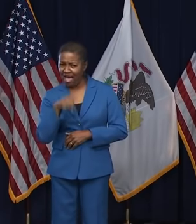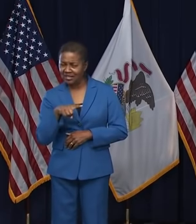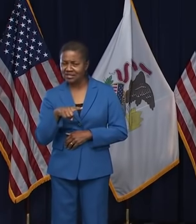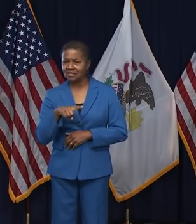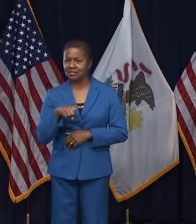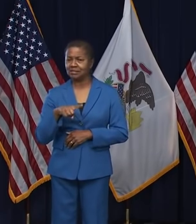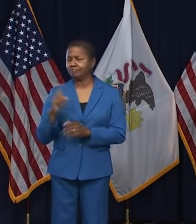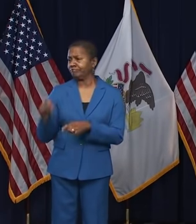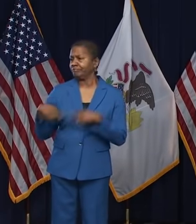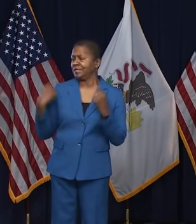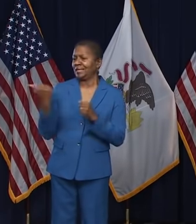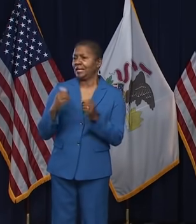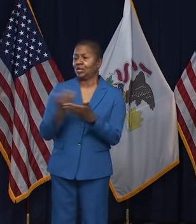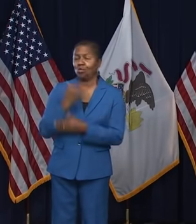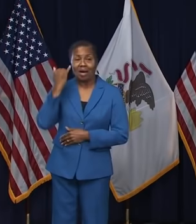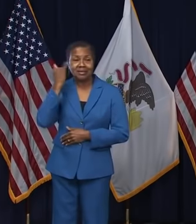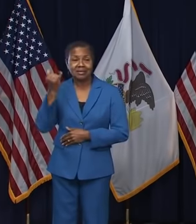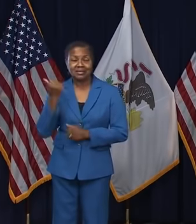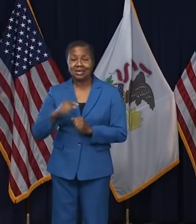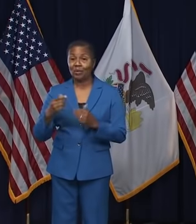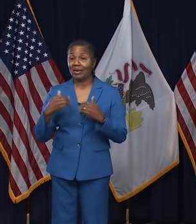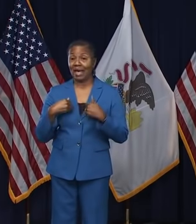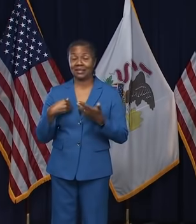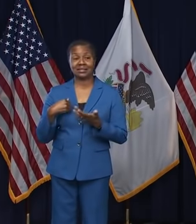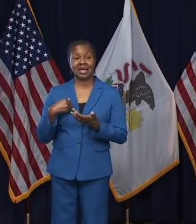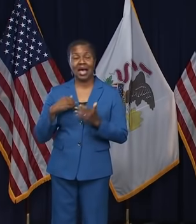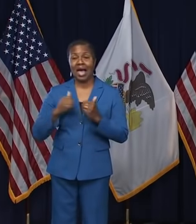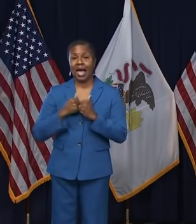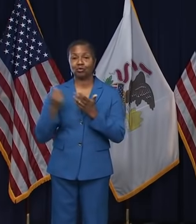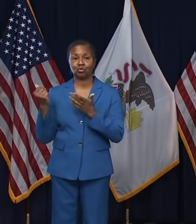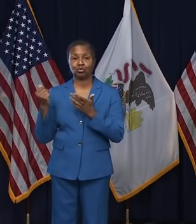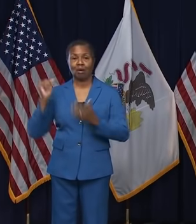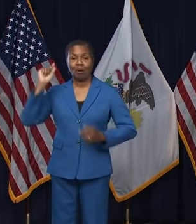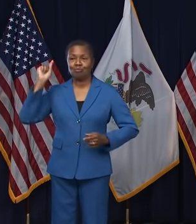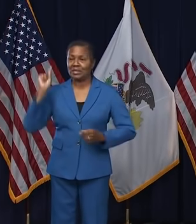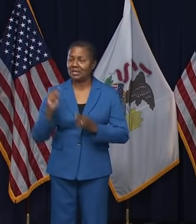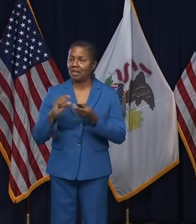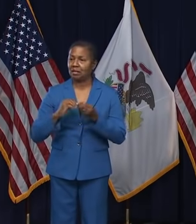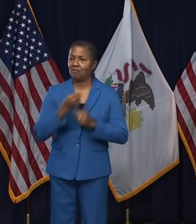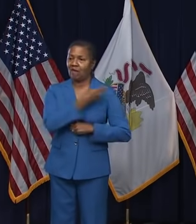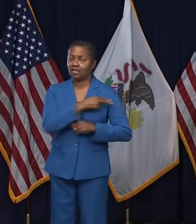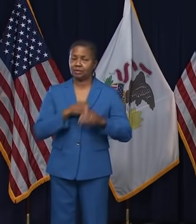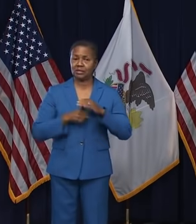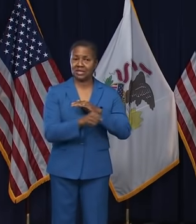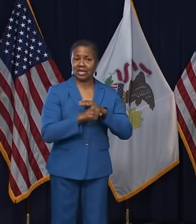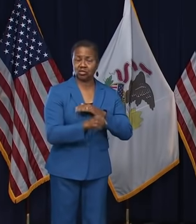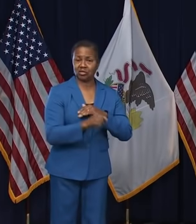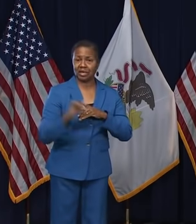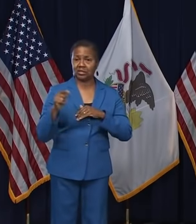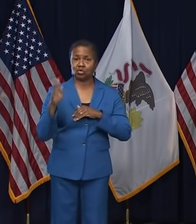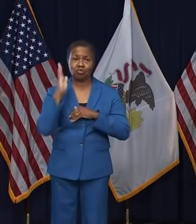you know. Get ideas I have asked. All long here for any